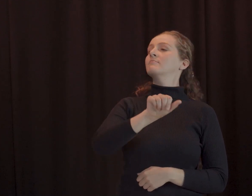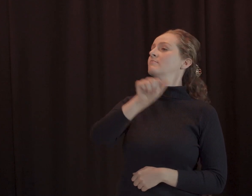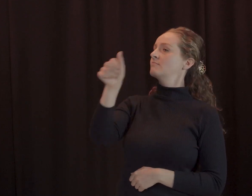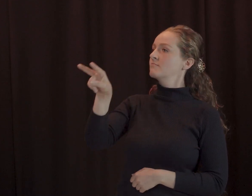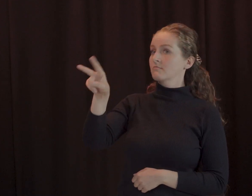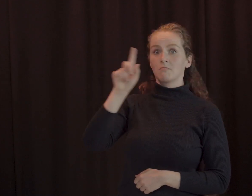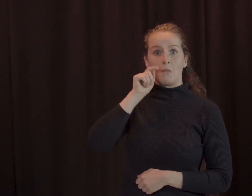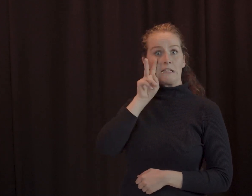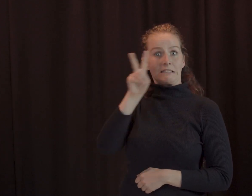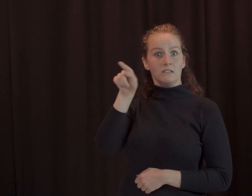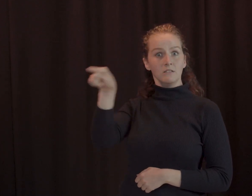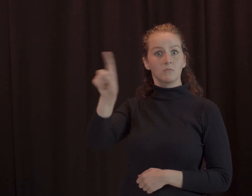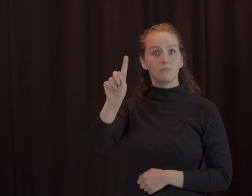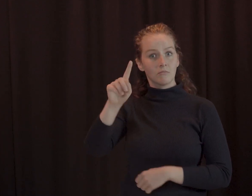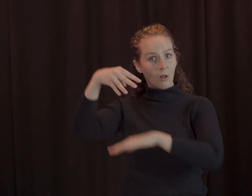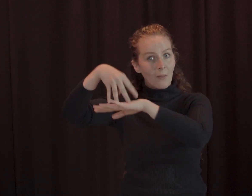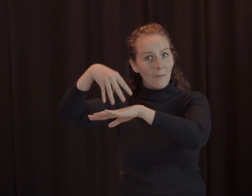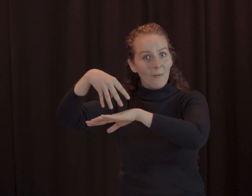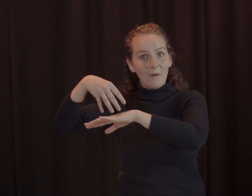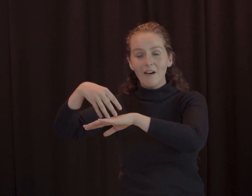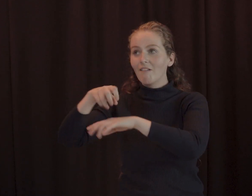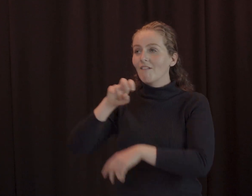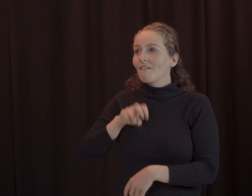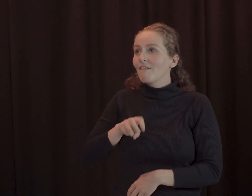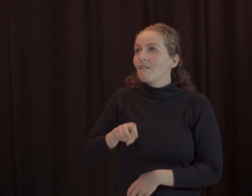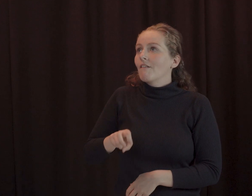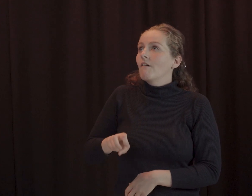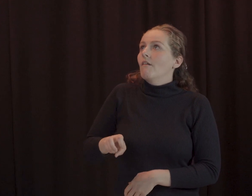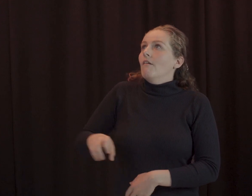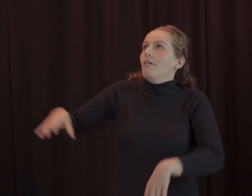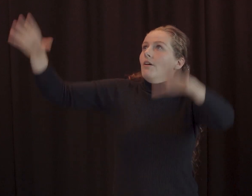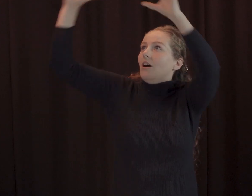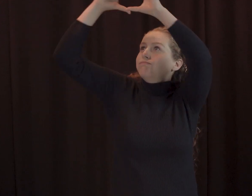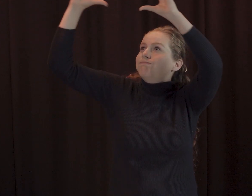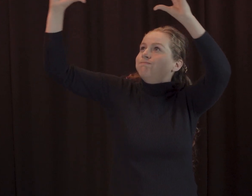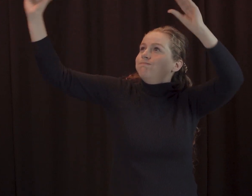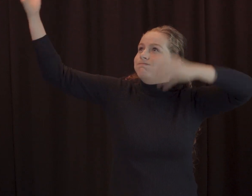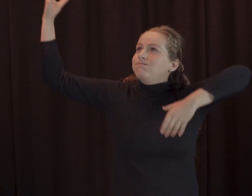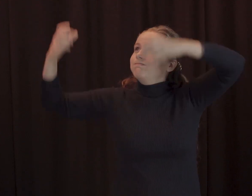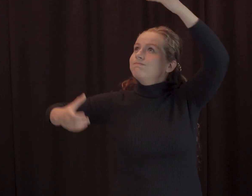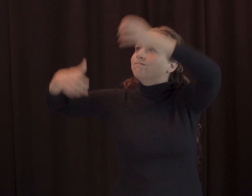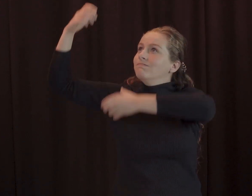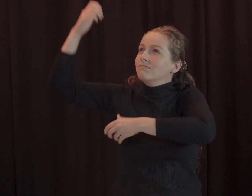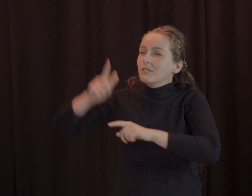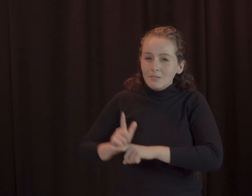if you leave her on your left, you'll see the Parthenon. As you approach the monument and columns rise up above you,